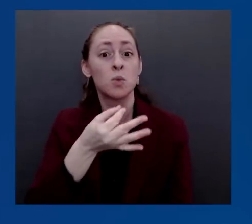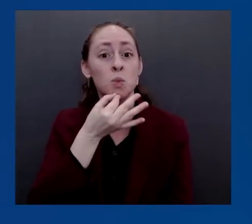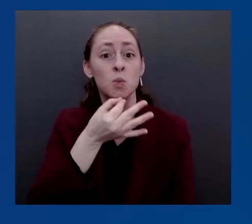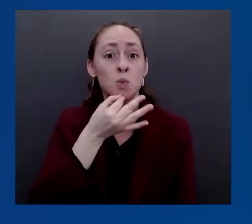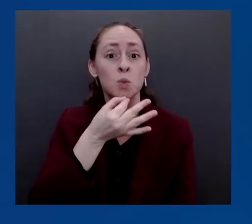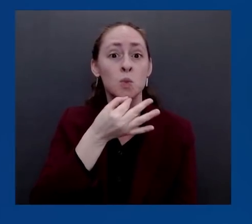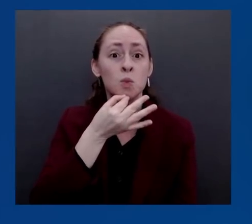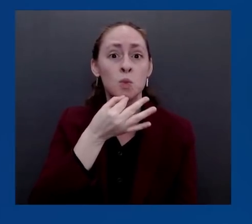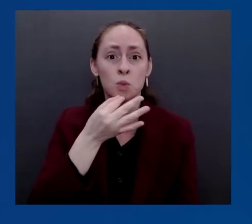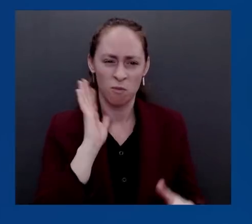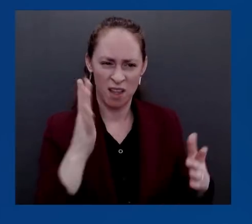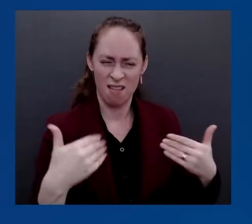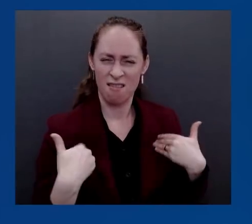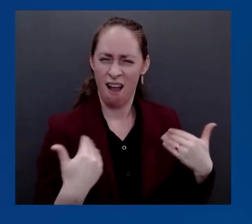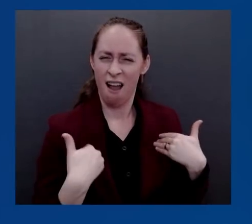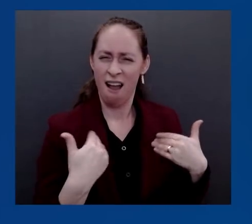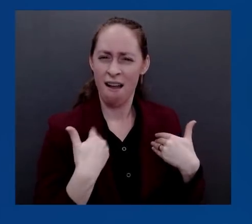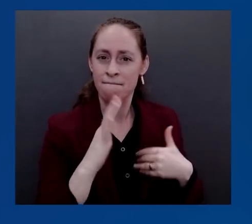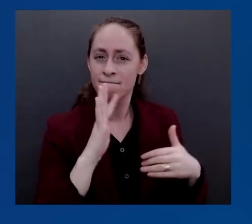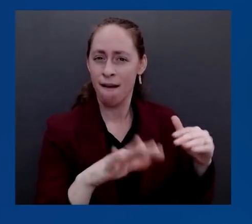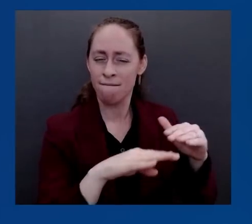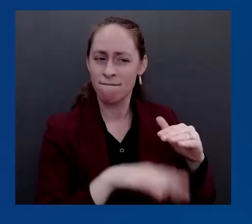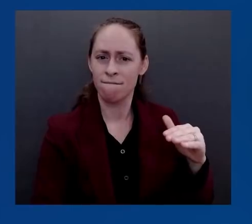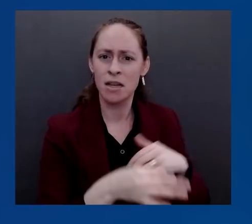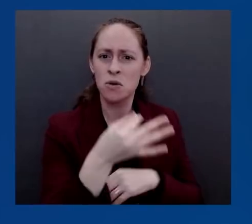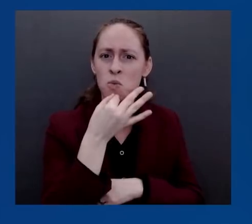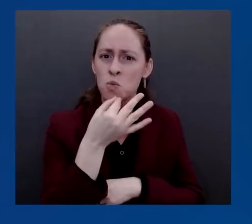to ensure we're ready to respond immediately and protect people.